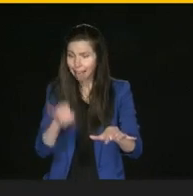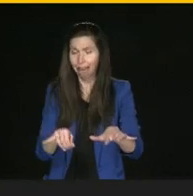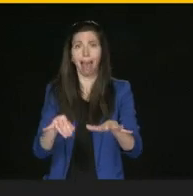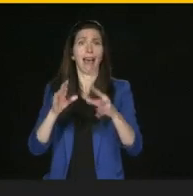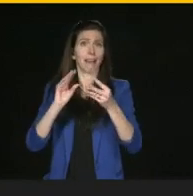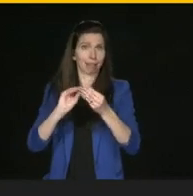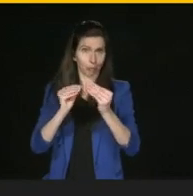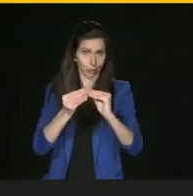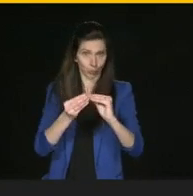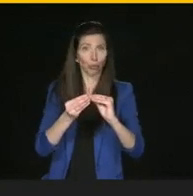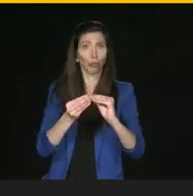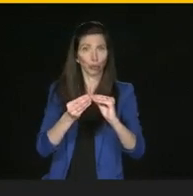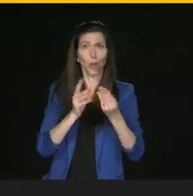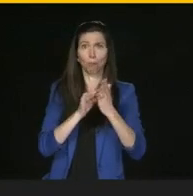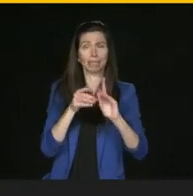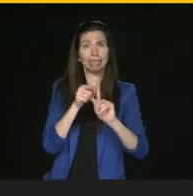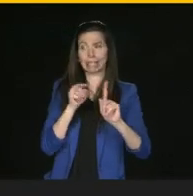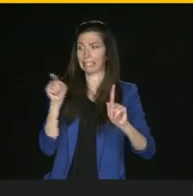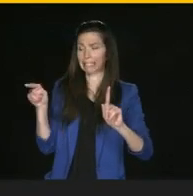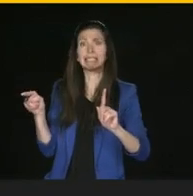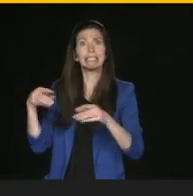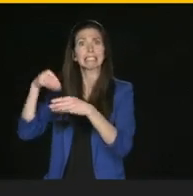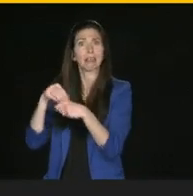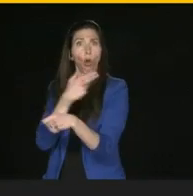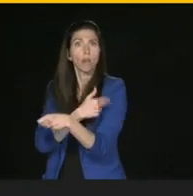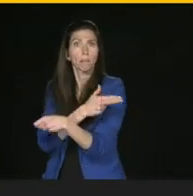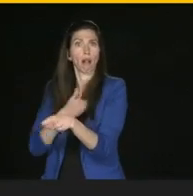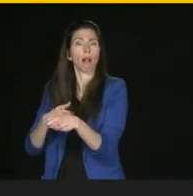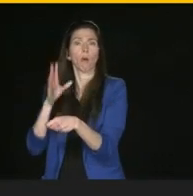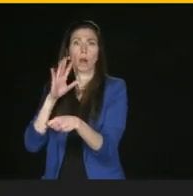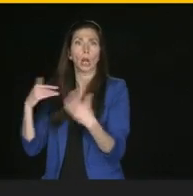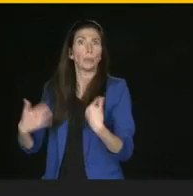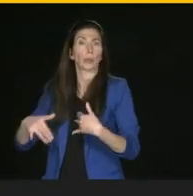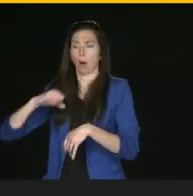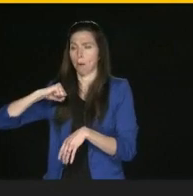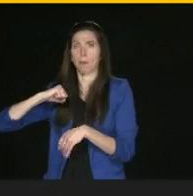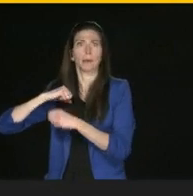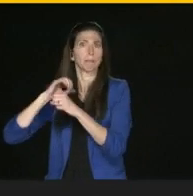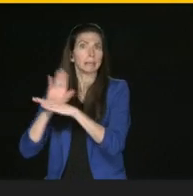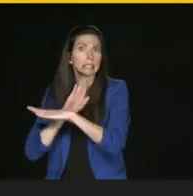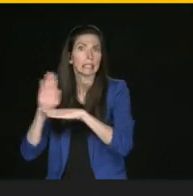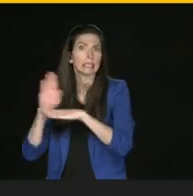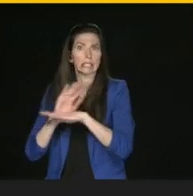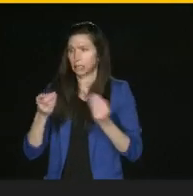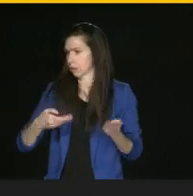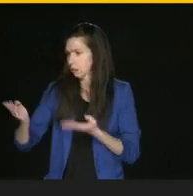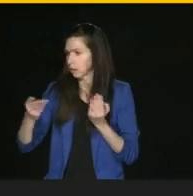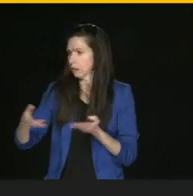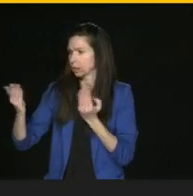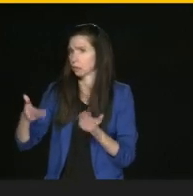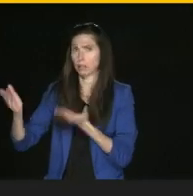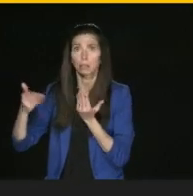THE POINT OF WHICH THE HEALTH CARE SYSTEM COULD BE VERY PRECIOUS IN TERMS OF HIS